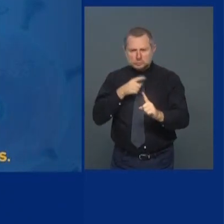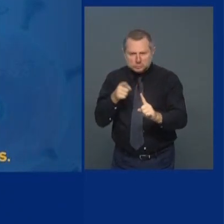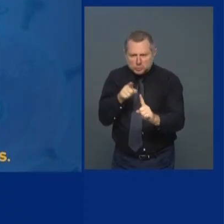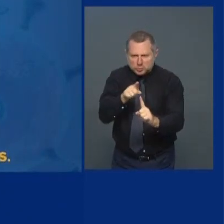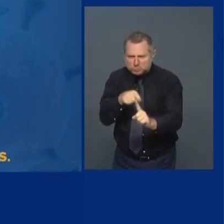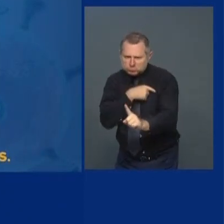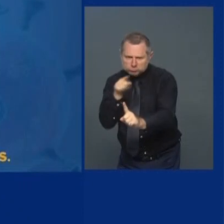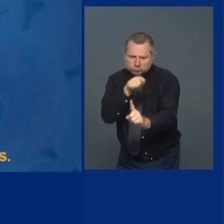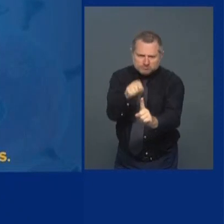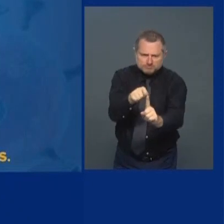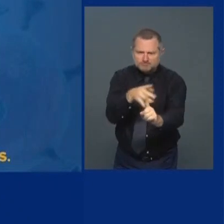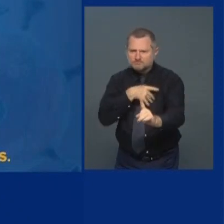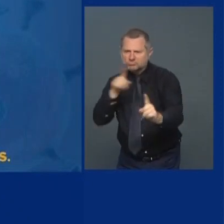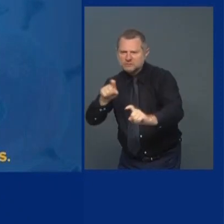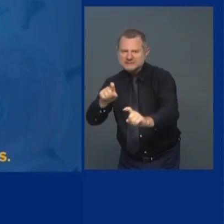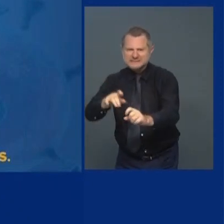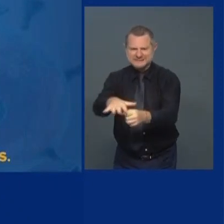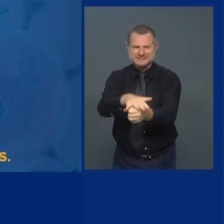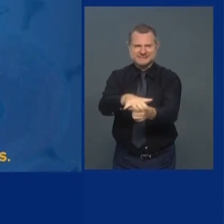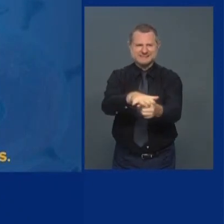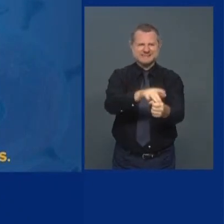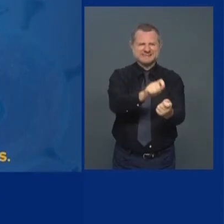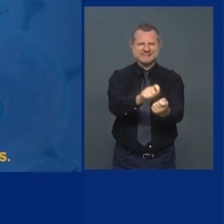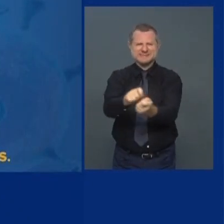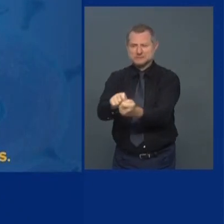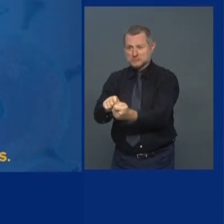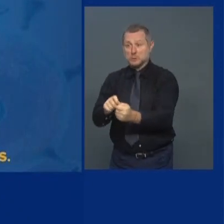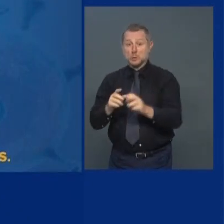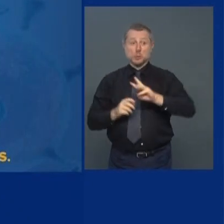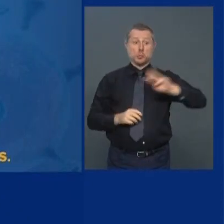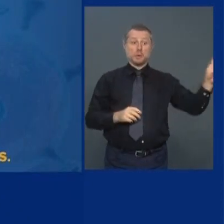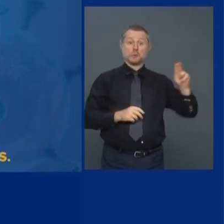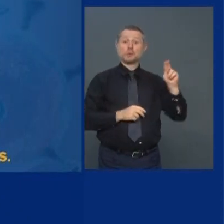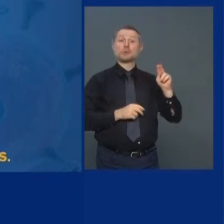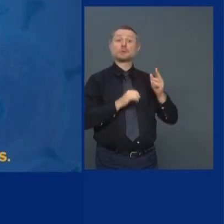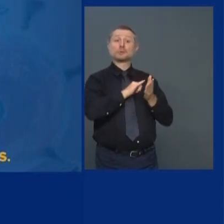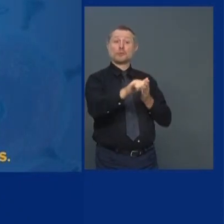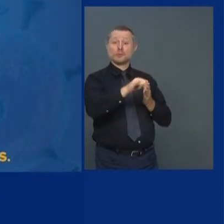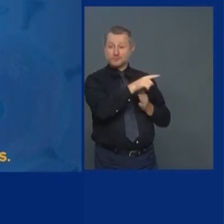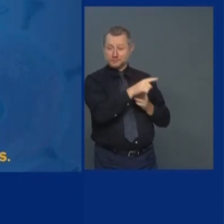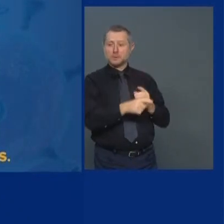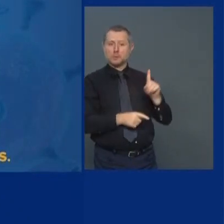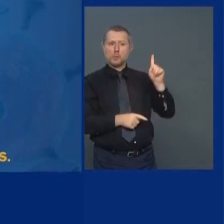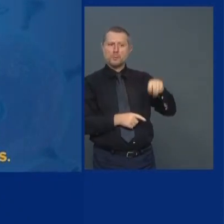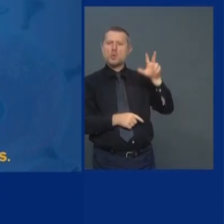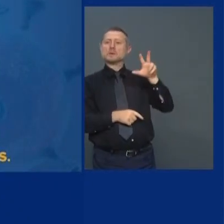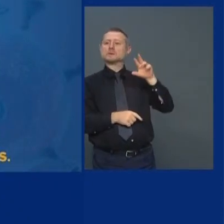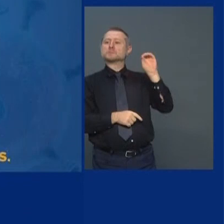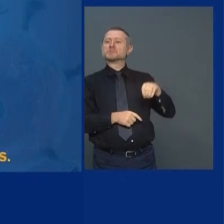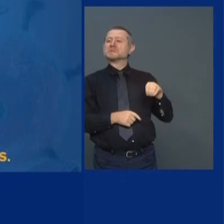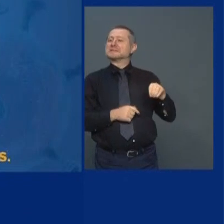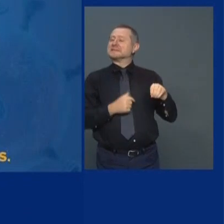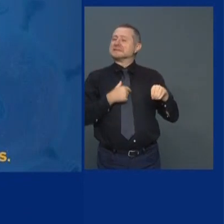TESTING AND A LOT OF TARGETED TESTING. I WANT TO MAKE SURE YOU UNDERSTAND THE DATA.